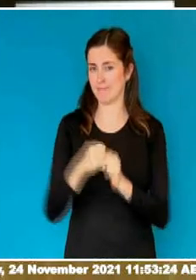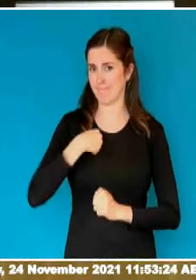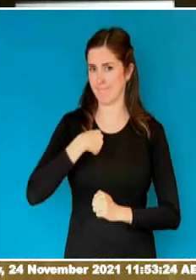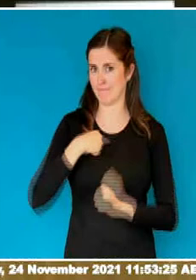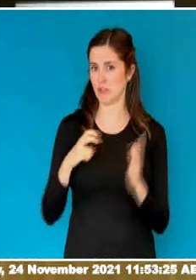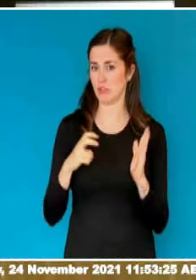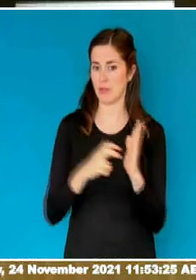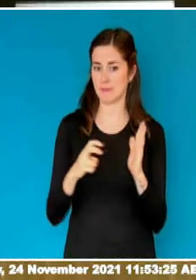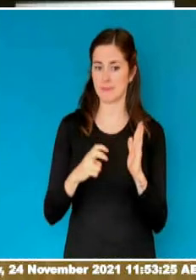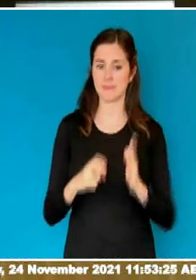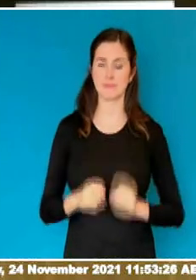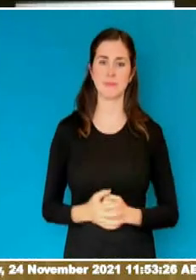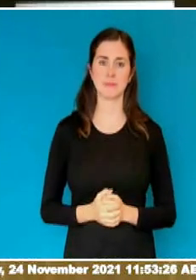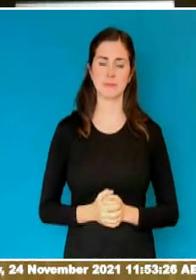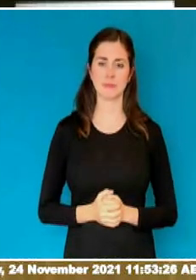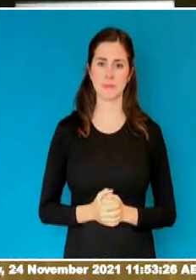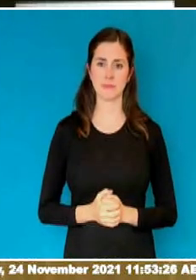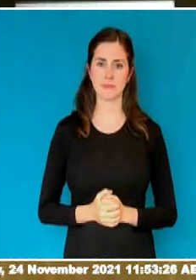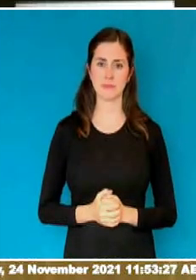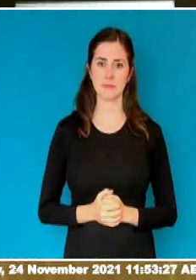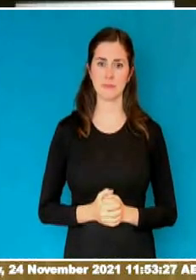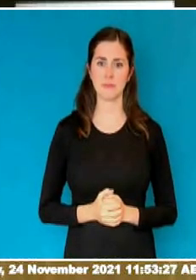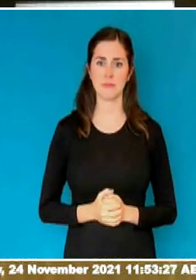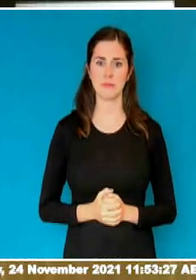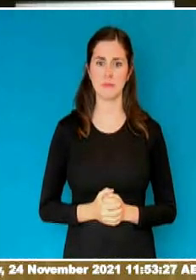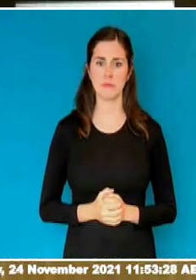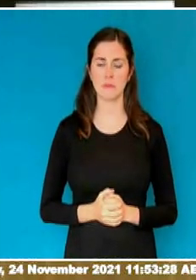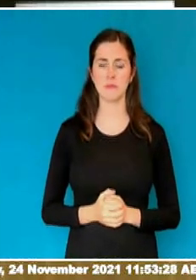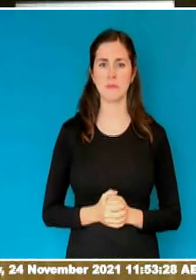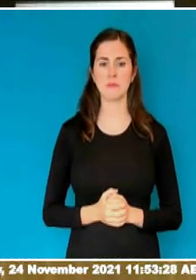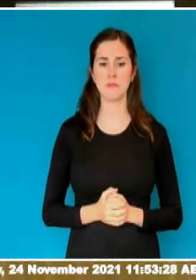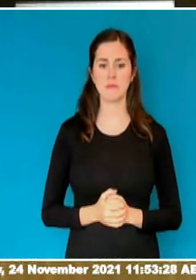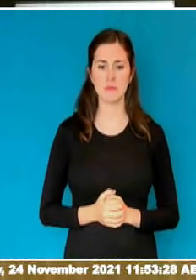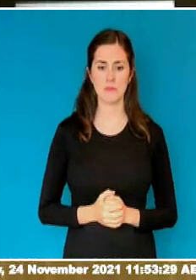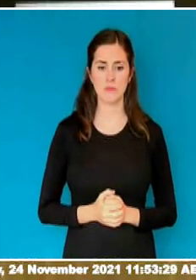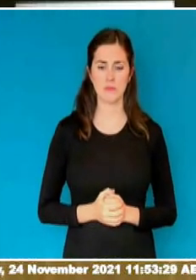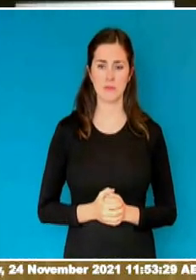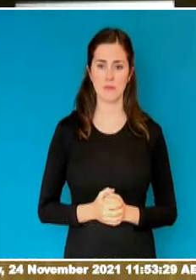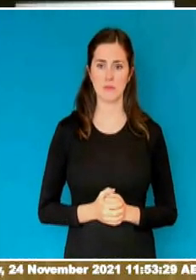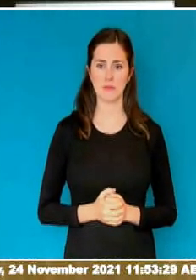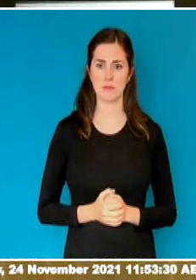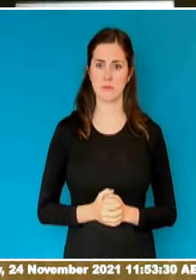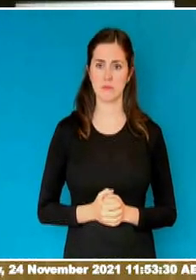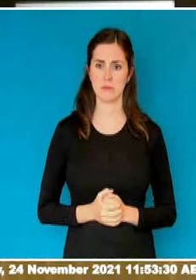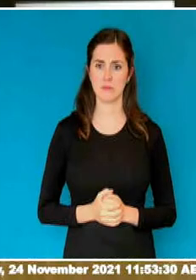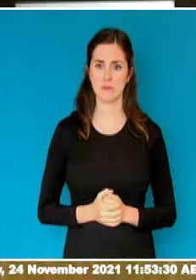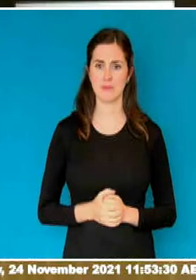Commissioners, for your information those statements are in Bundle C